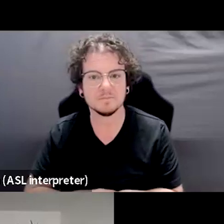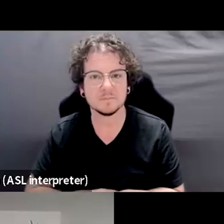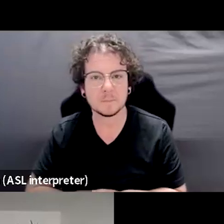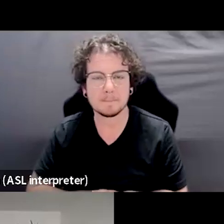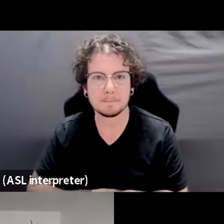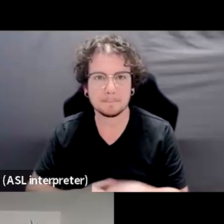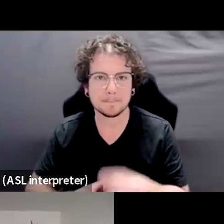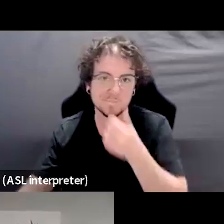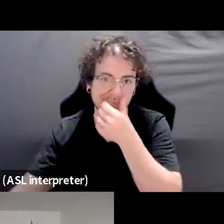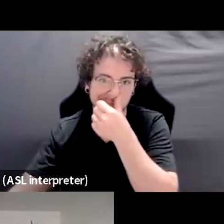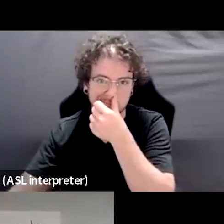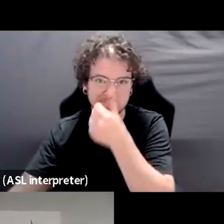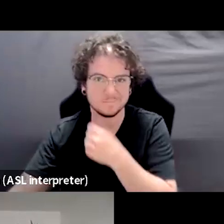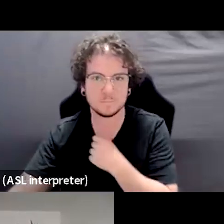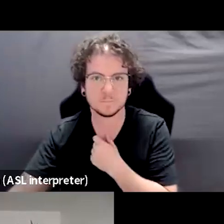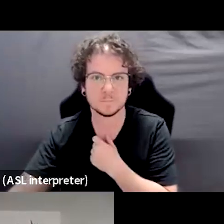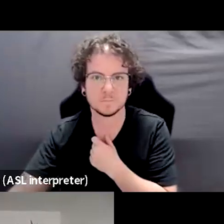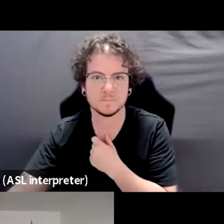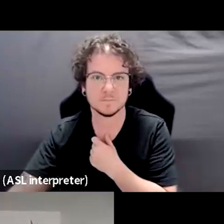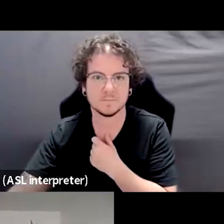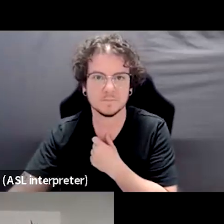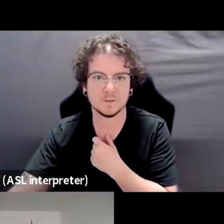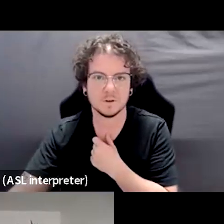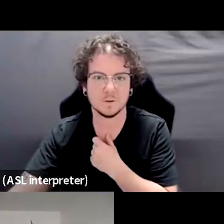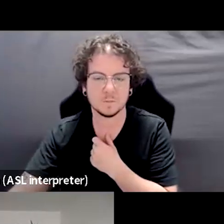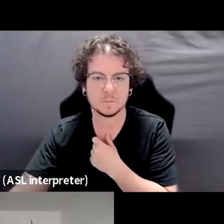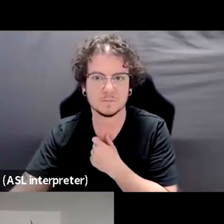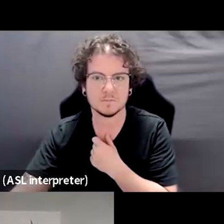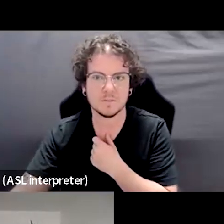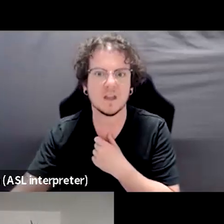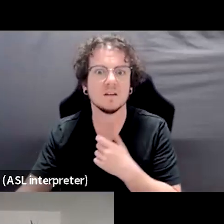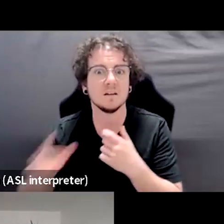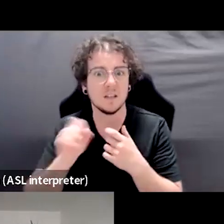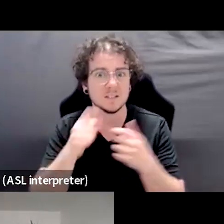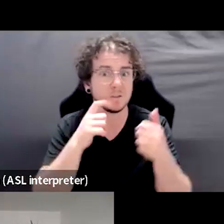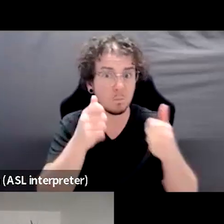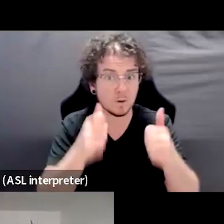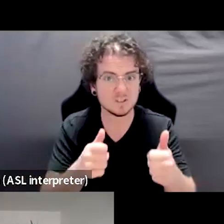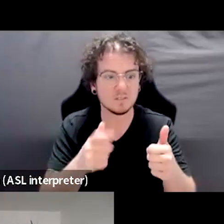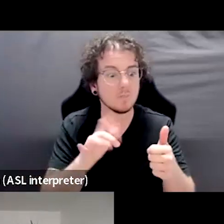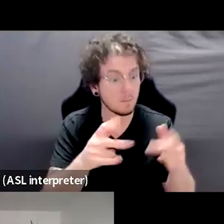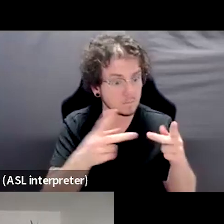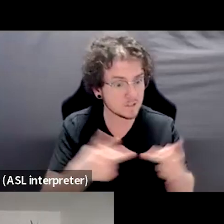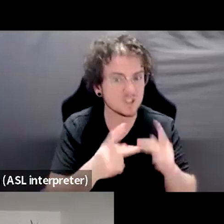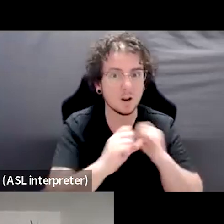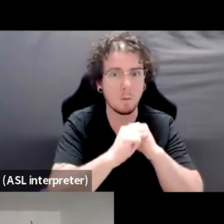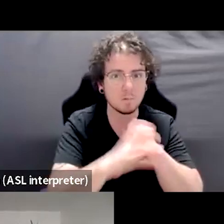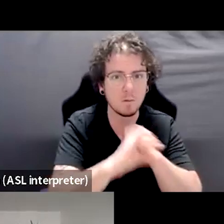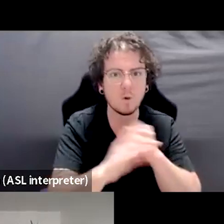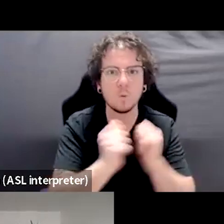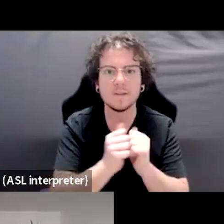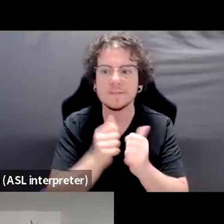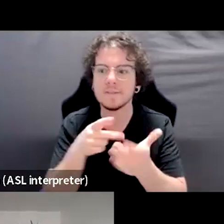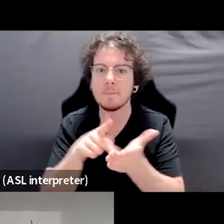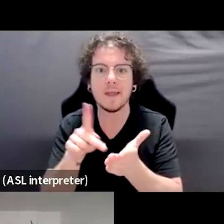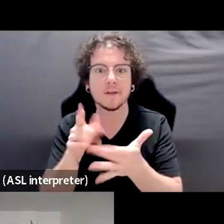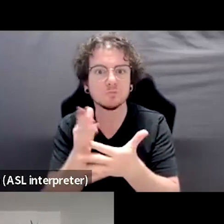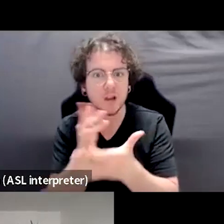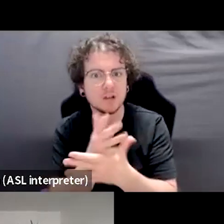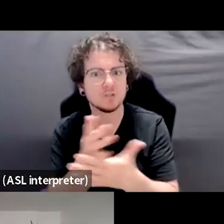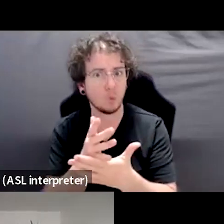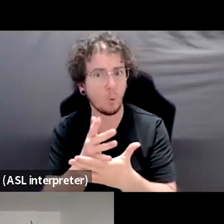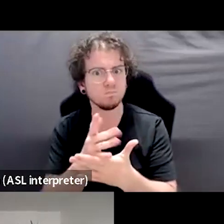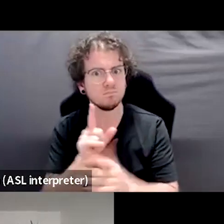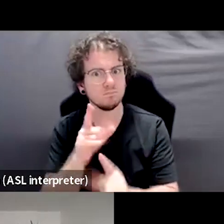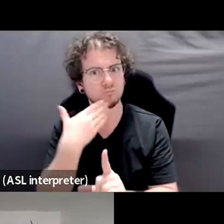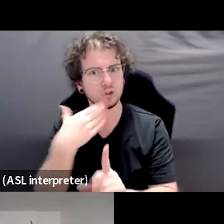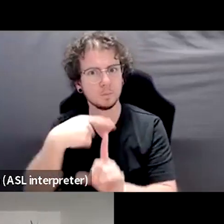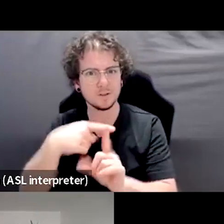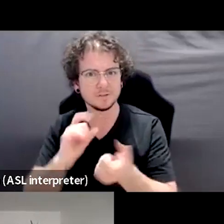and listing the position with the pay range has been a really great change. And it allows the